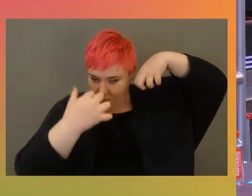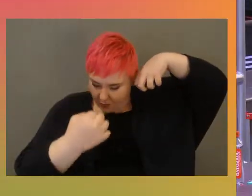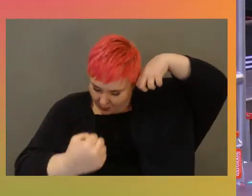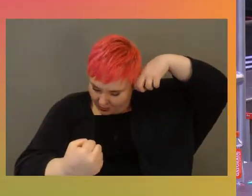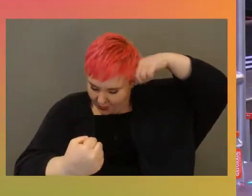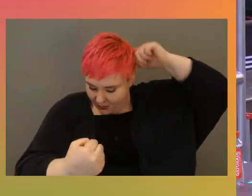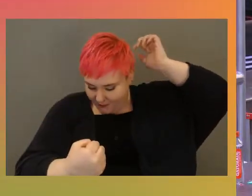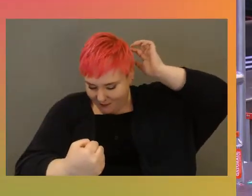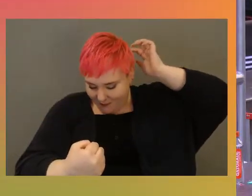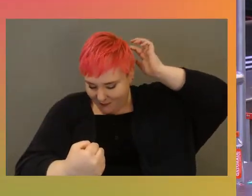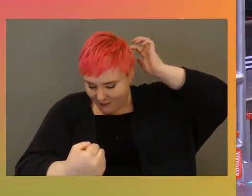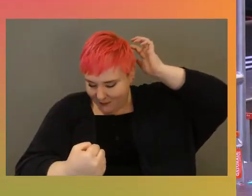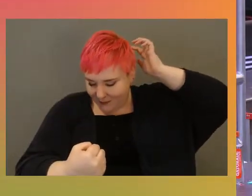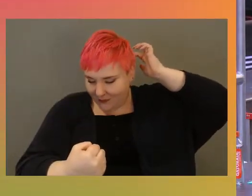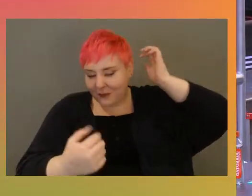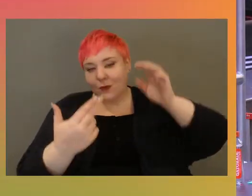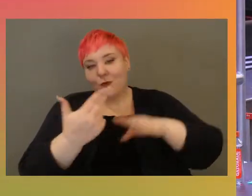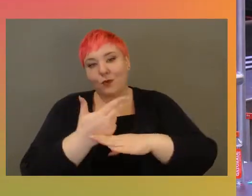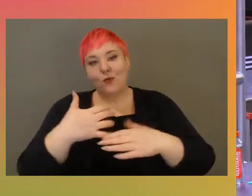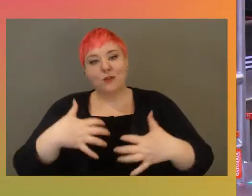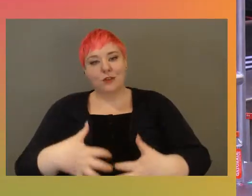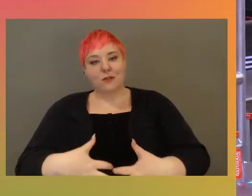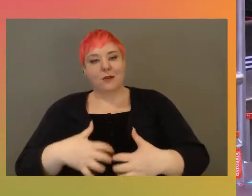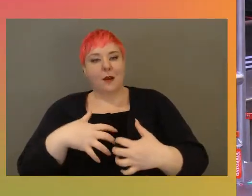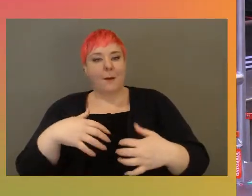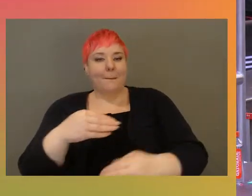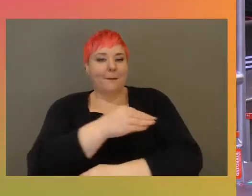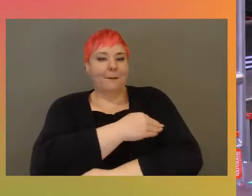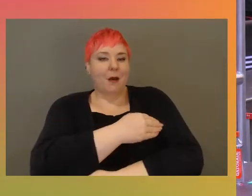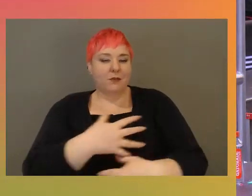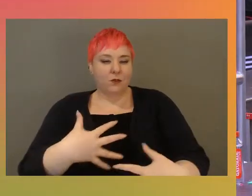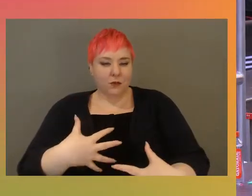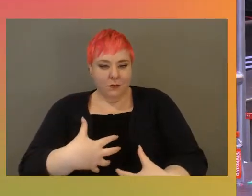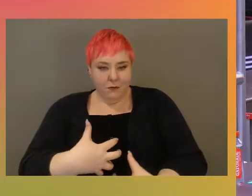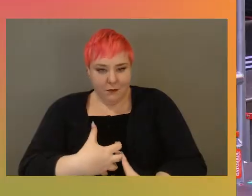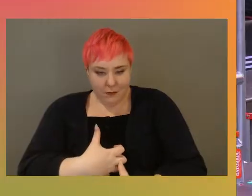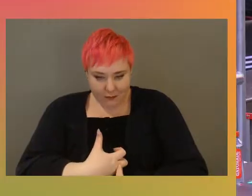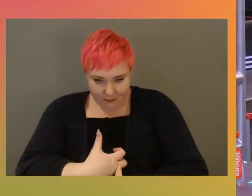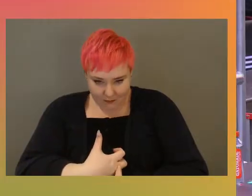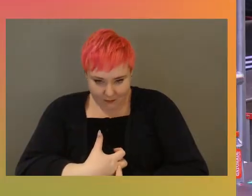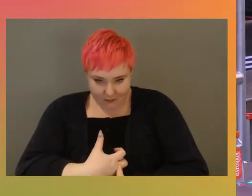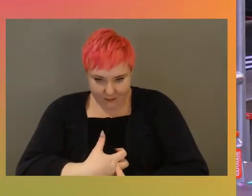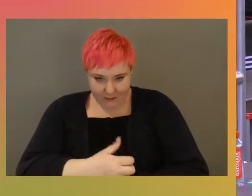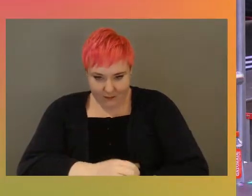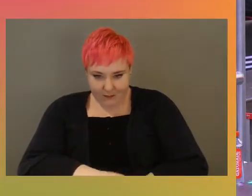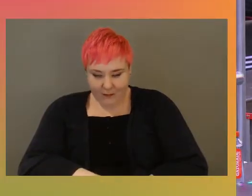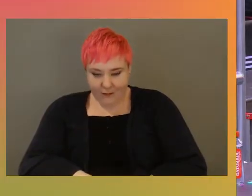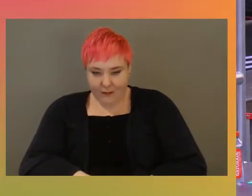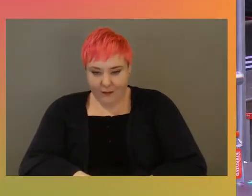PULL THE ELBOWS WIRED. BRING THE CROWN OF THE HEAD TOWARD